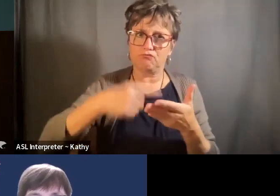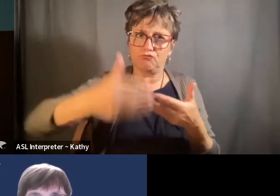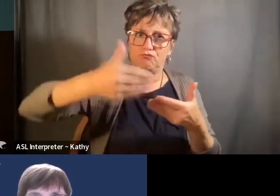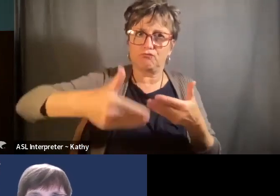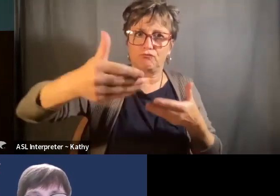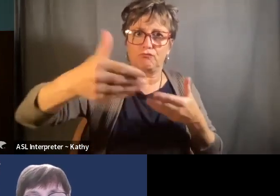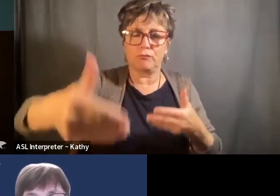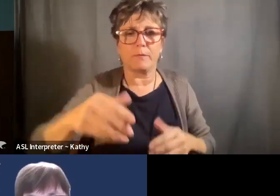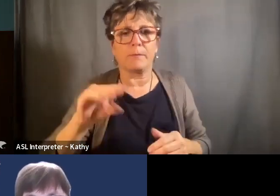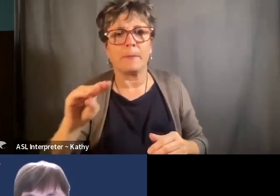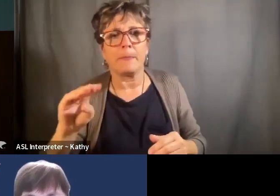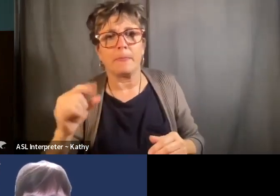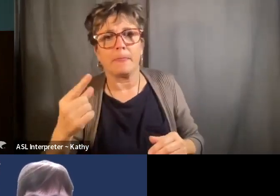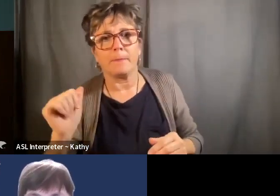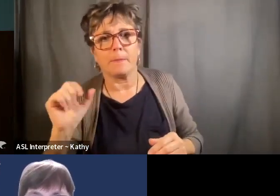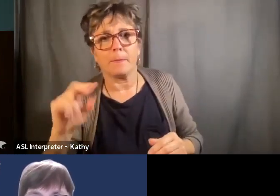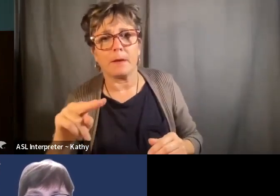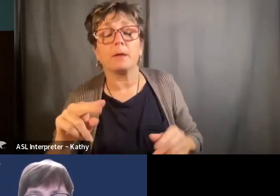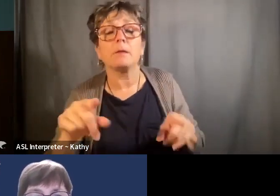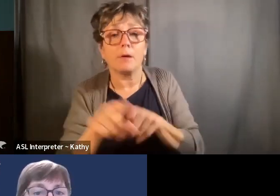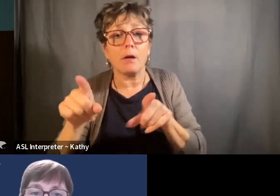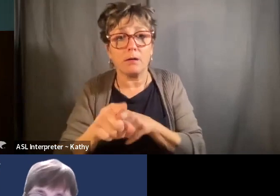isn't, we're not asking you to do a favor for a